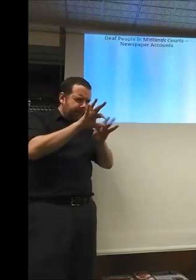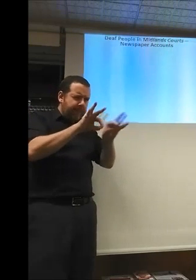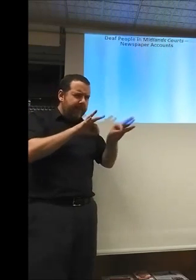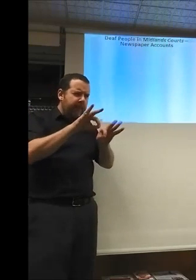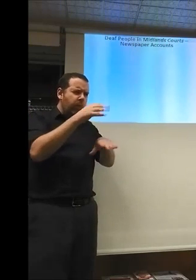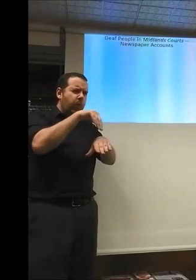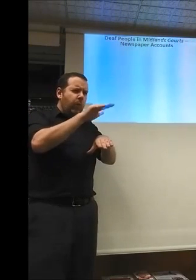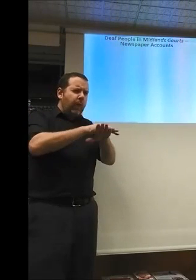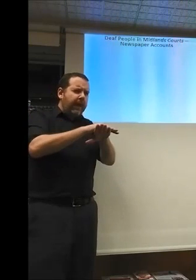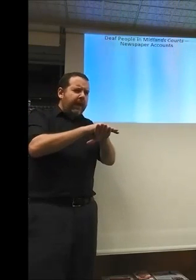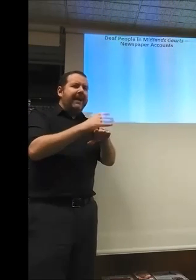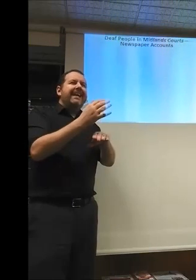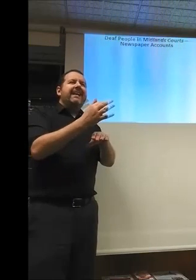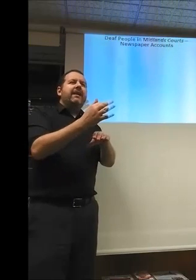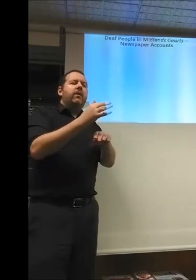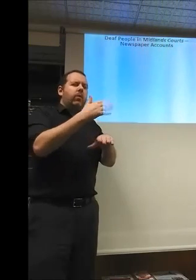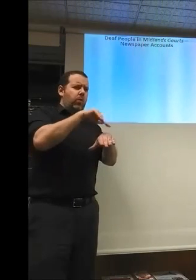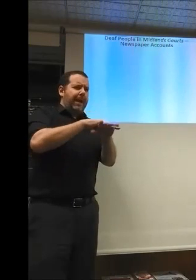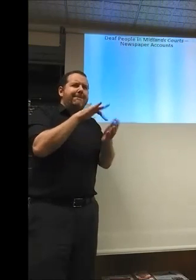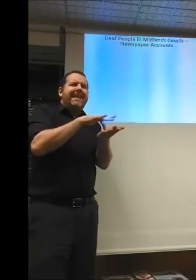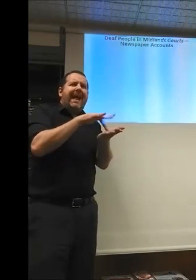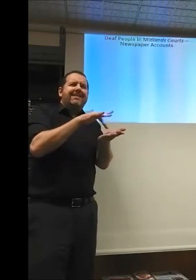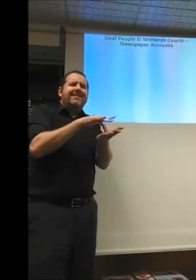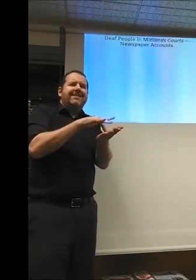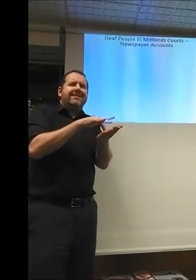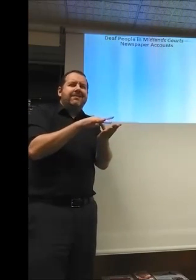County Offaly..